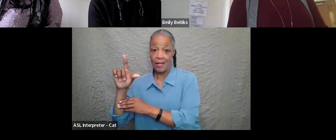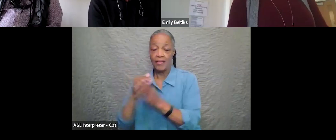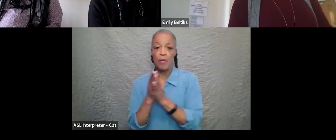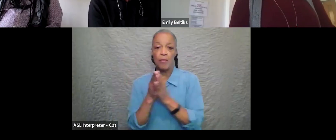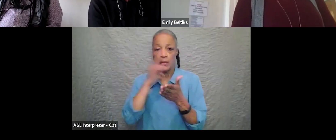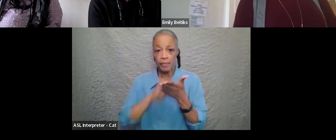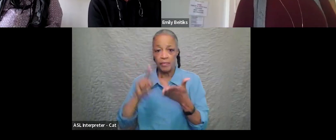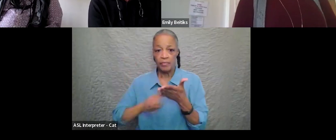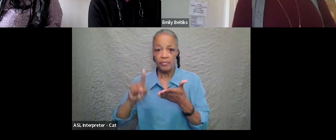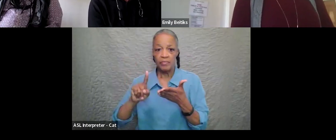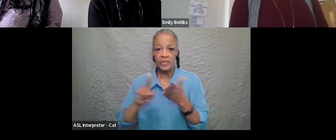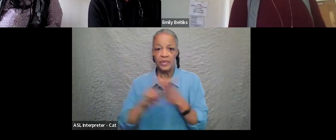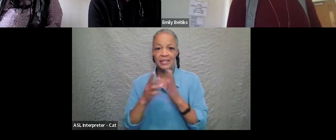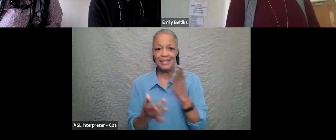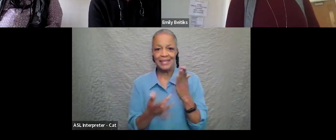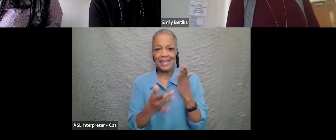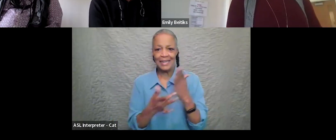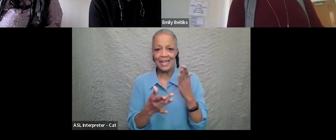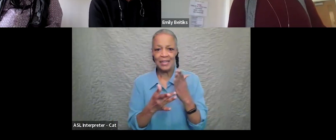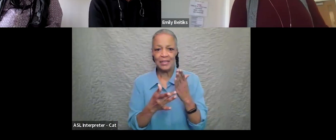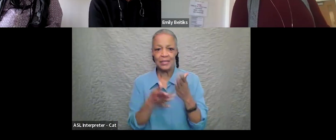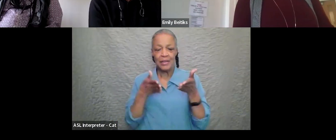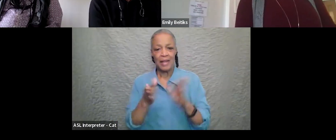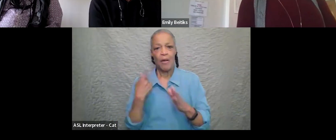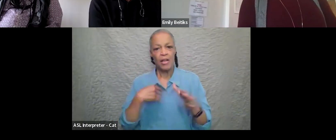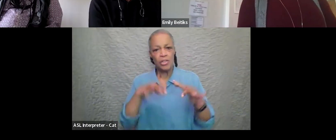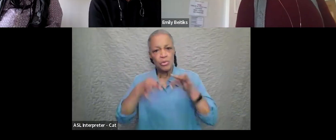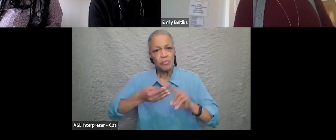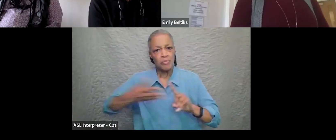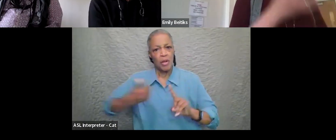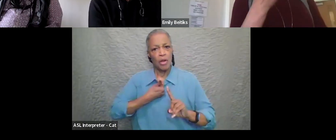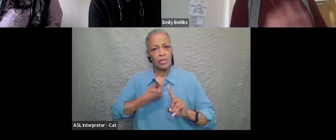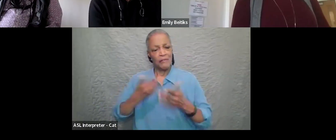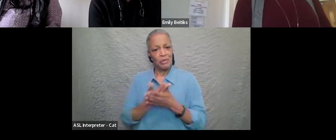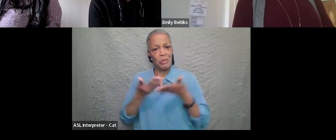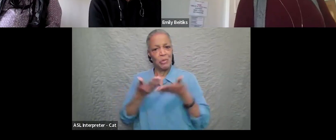that enhancement technologies allow us to define ourselves in new ways and better than well ways.